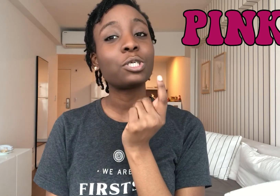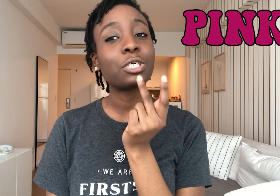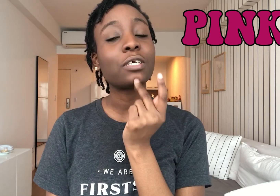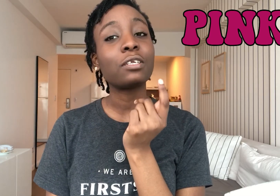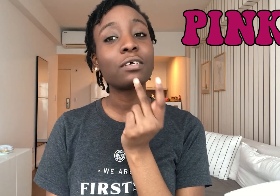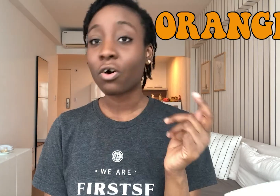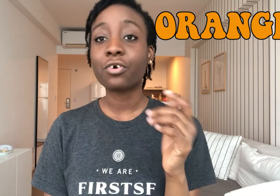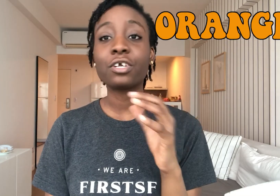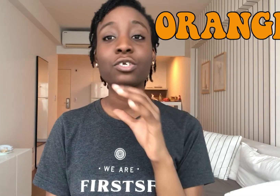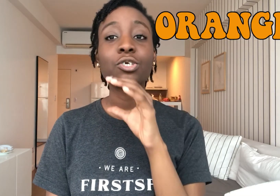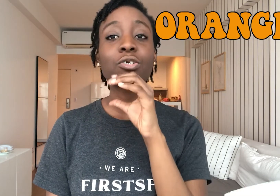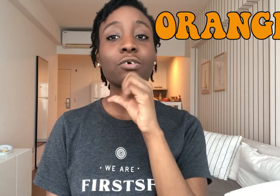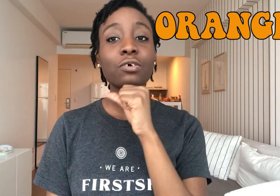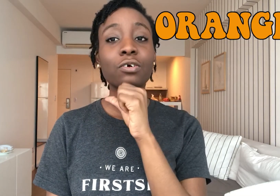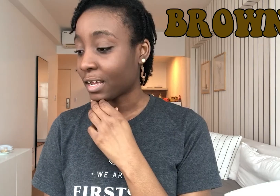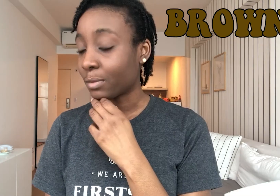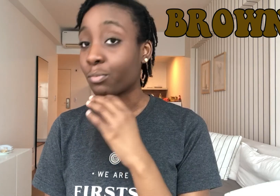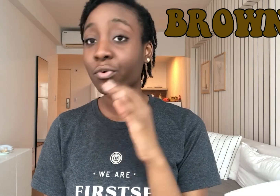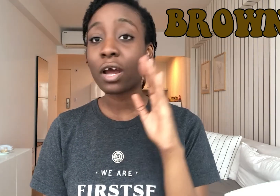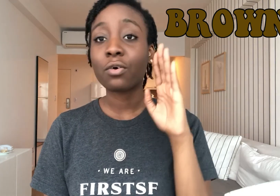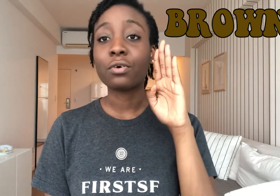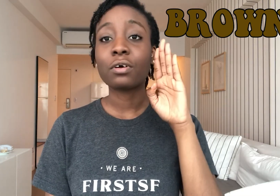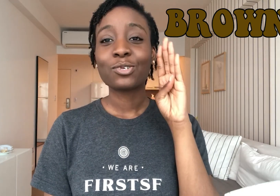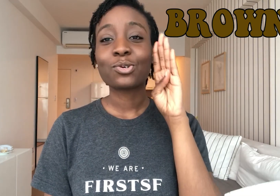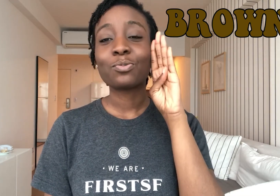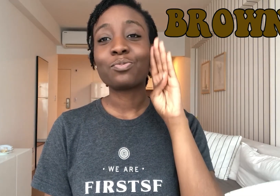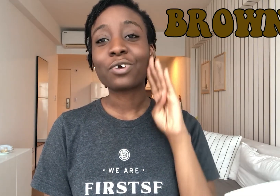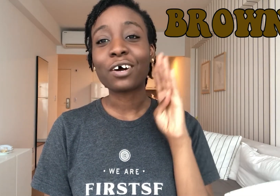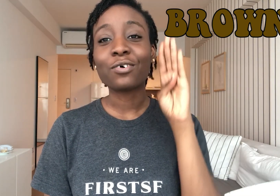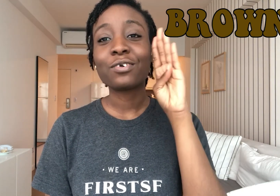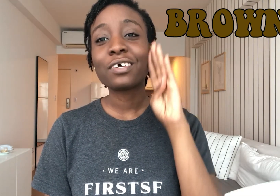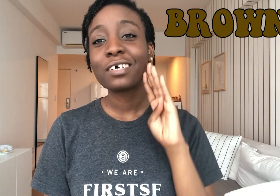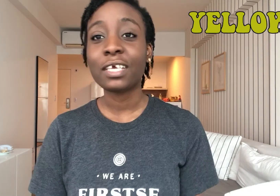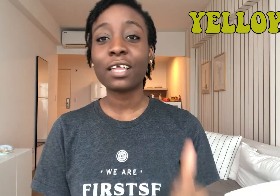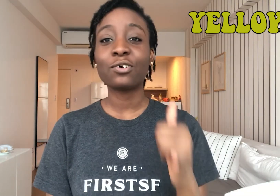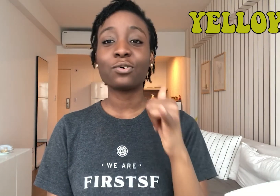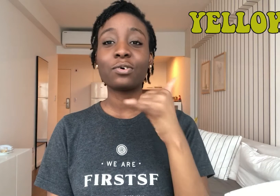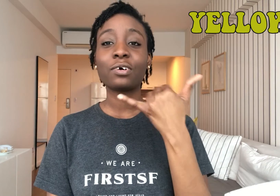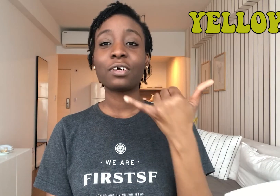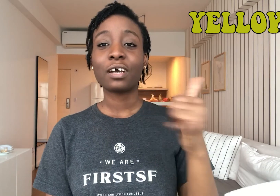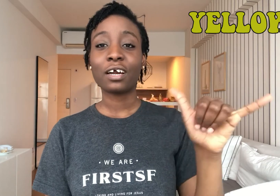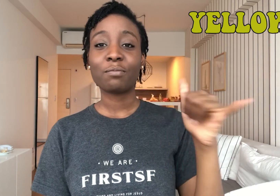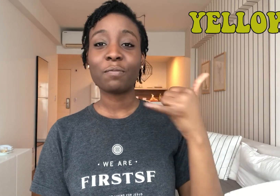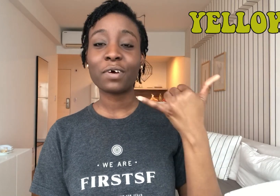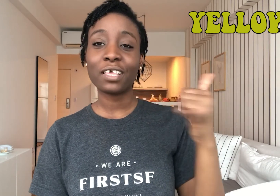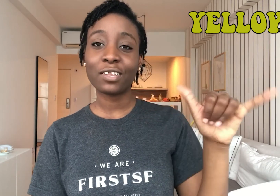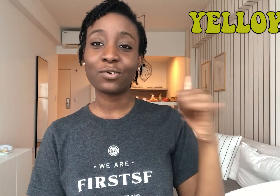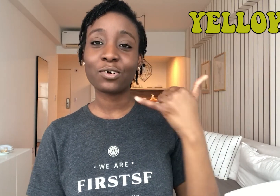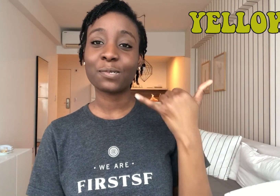chin. Orange. And brown, so brown. Yellow, I remember yellow because